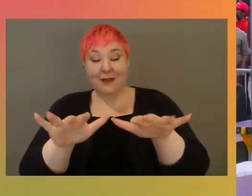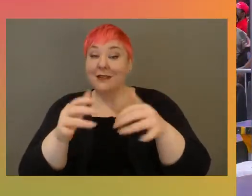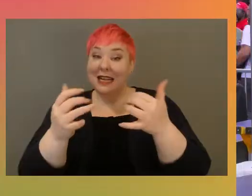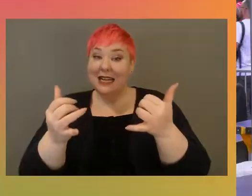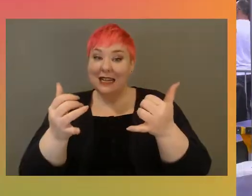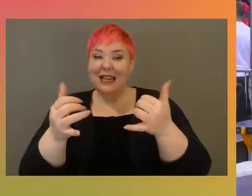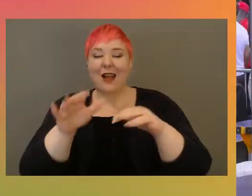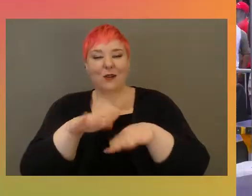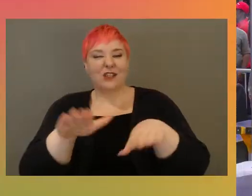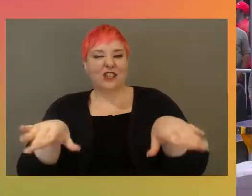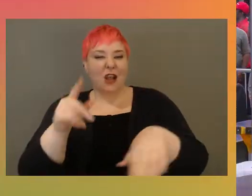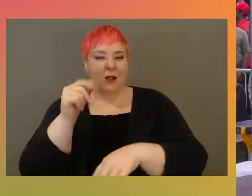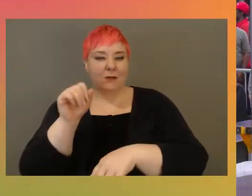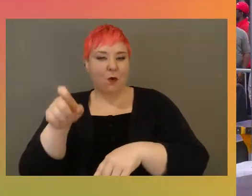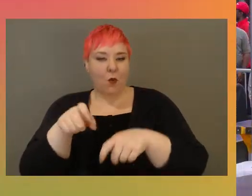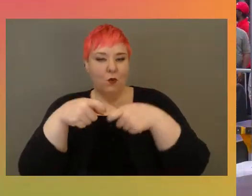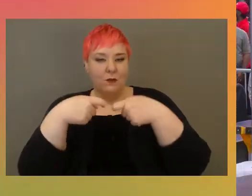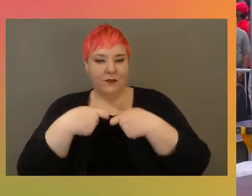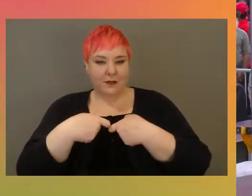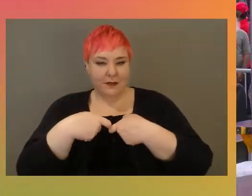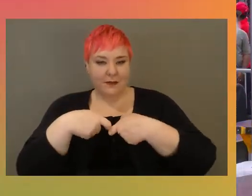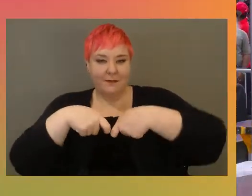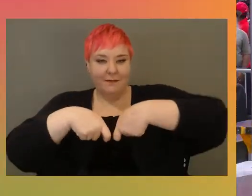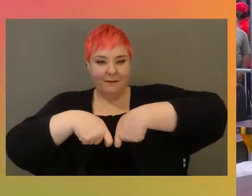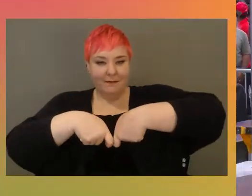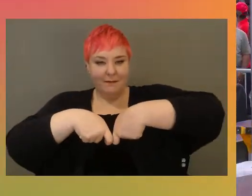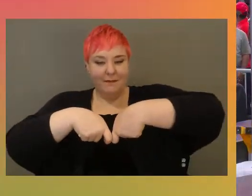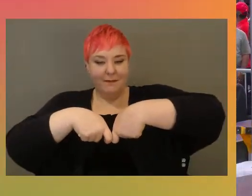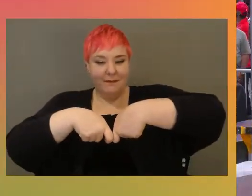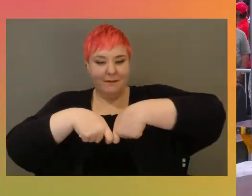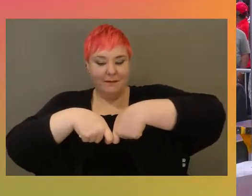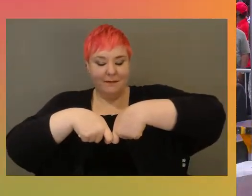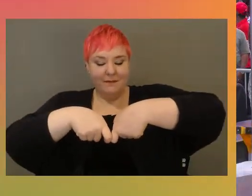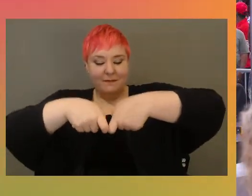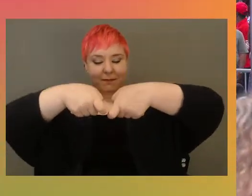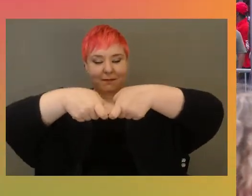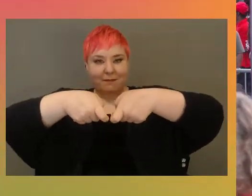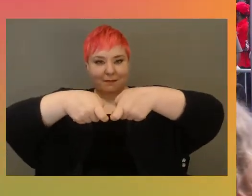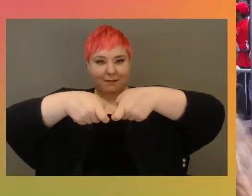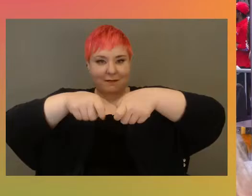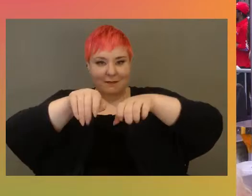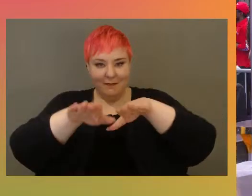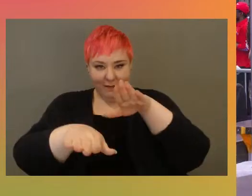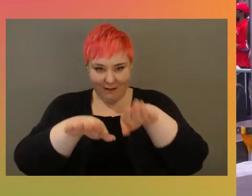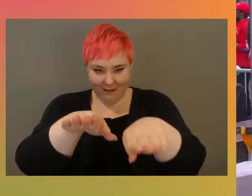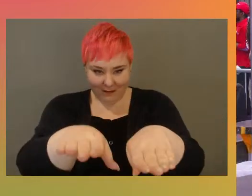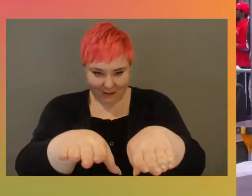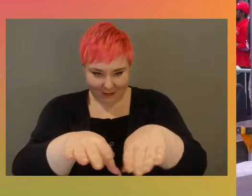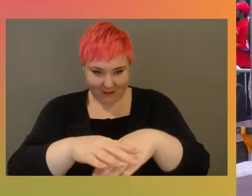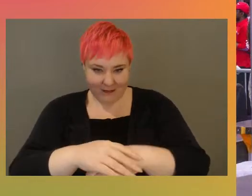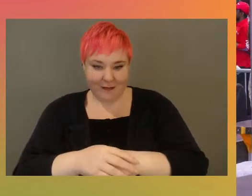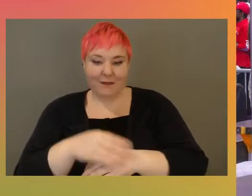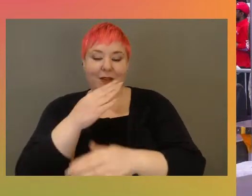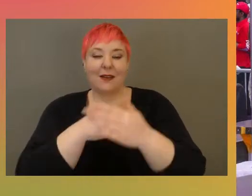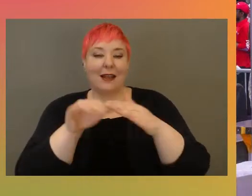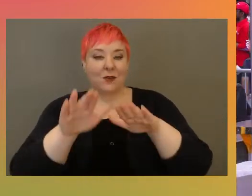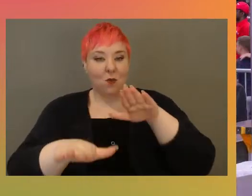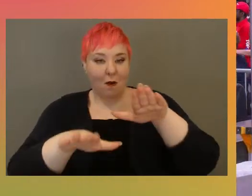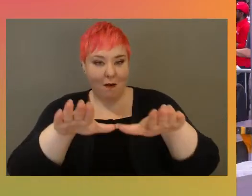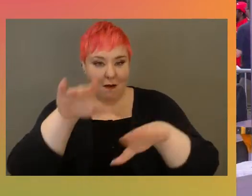AND BREATHING OUT.